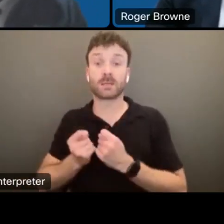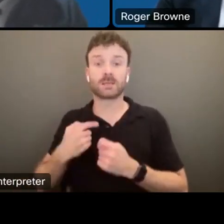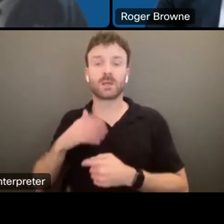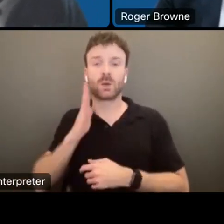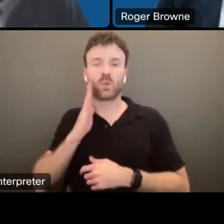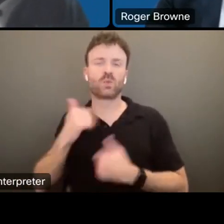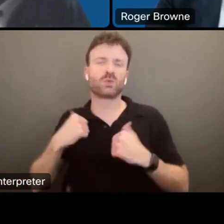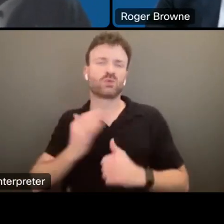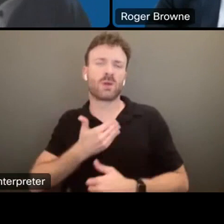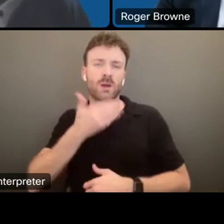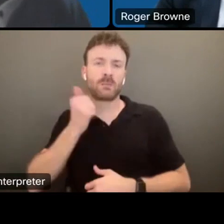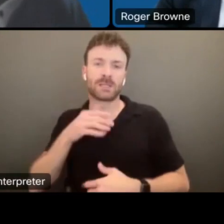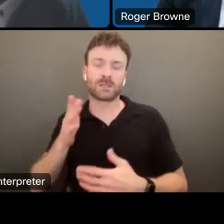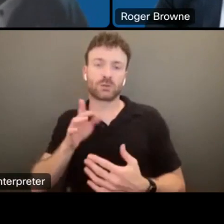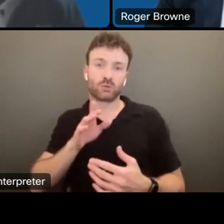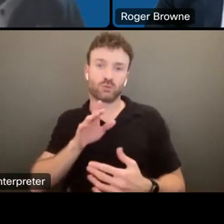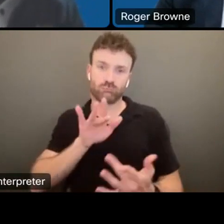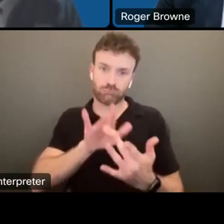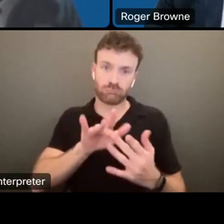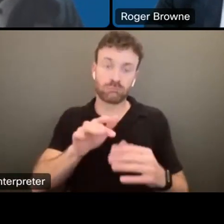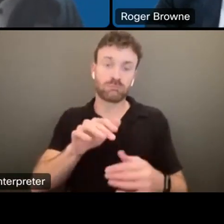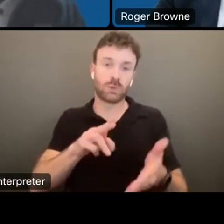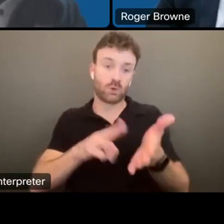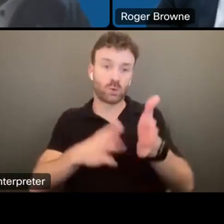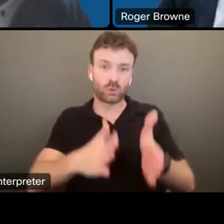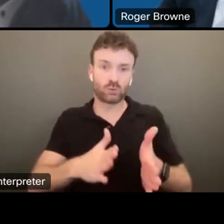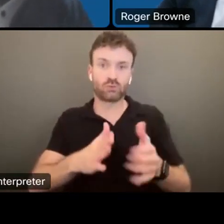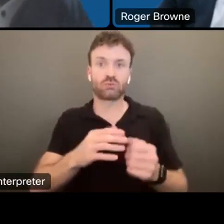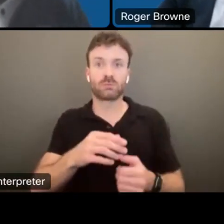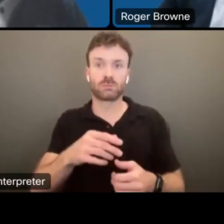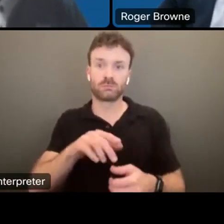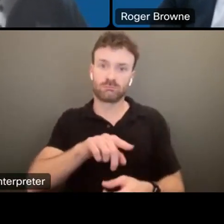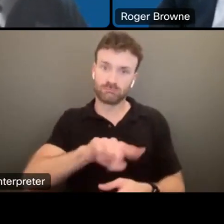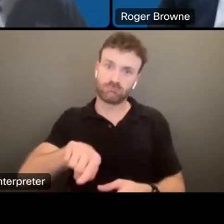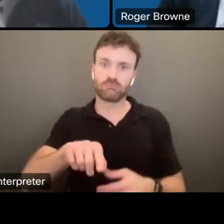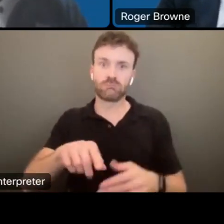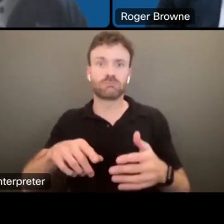by speaking directly to the contractor for corrective actions in the situations that